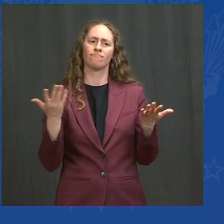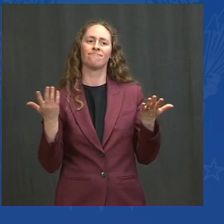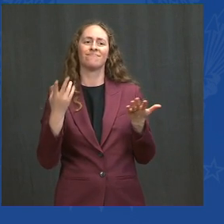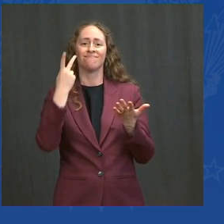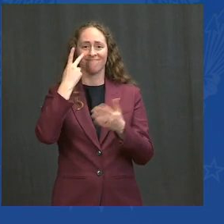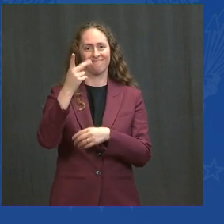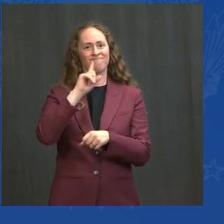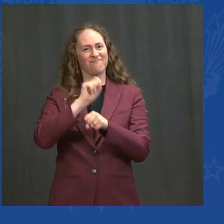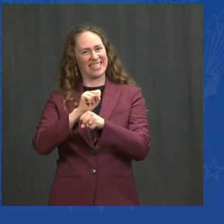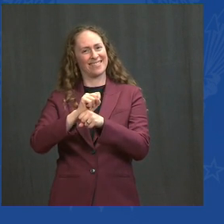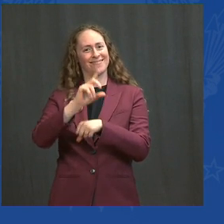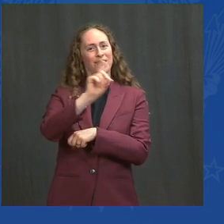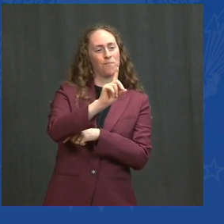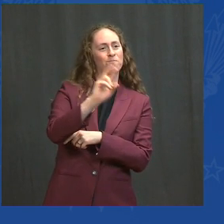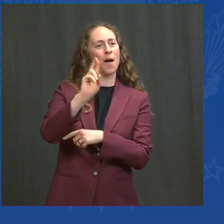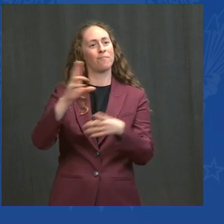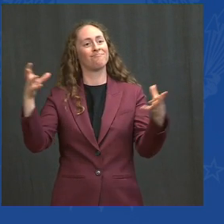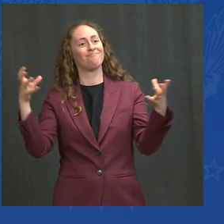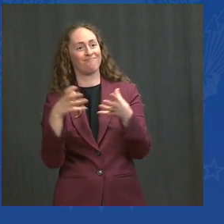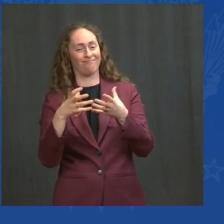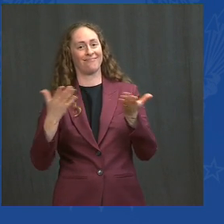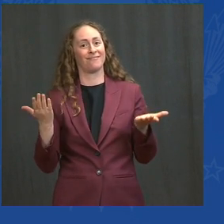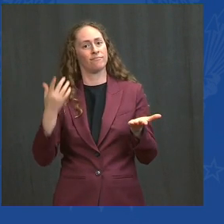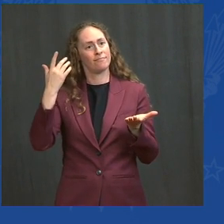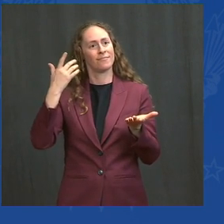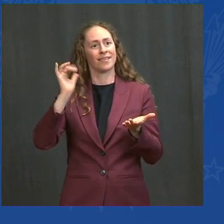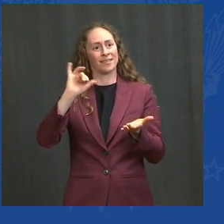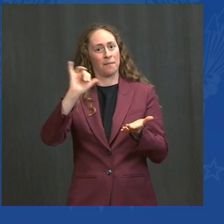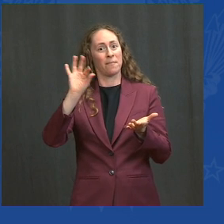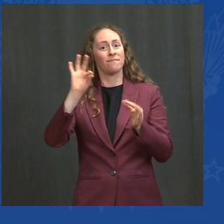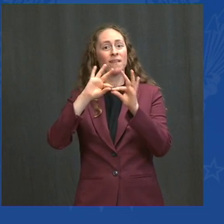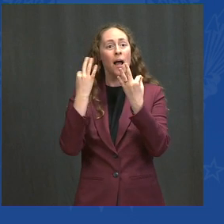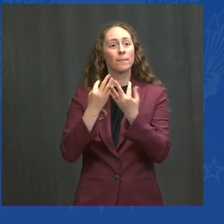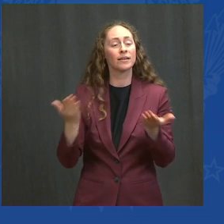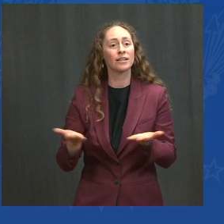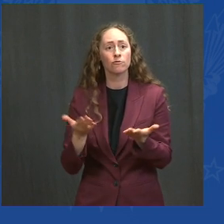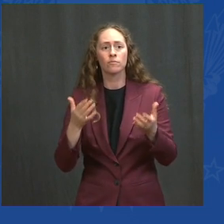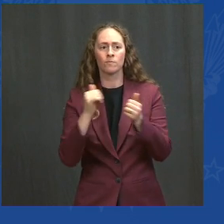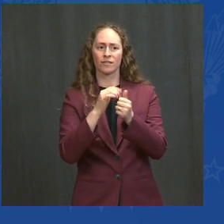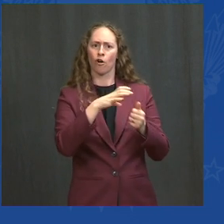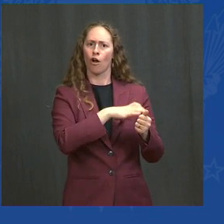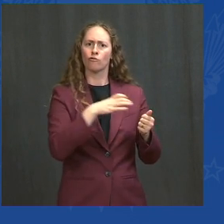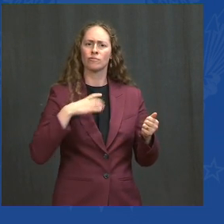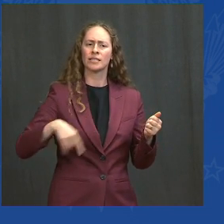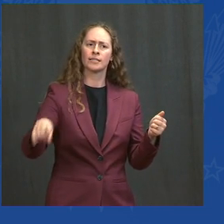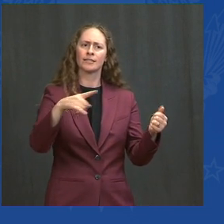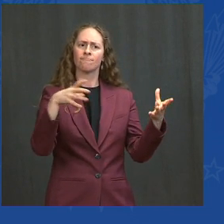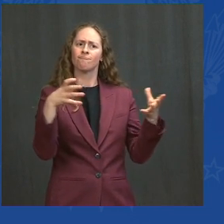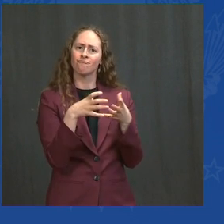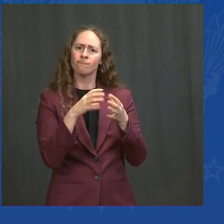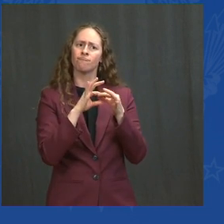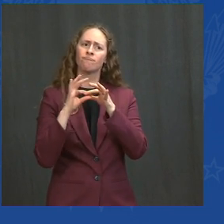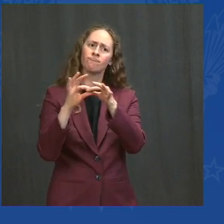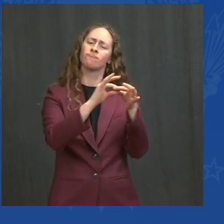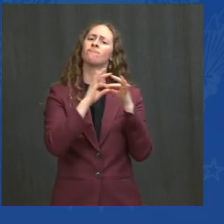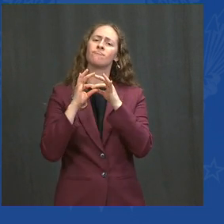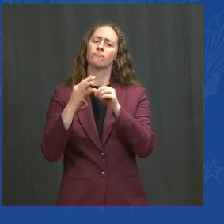families here in Wisconsin can be proud; Congress can be proud, because this country came together, forged a bipartisan deal --